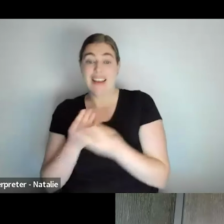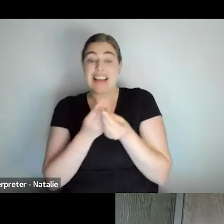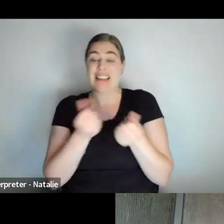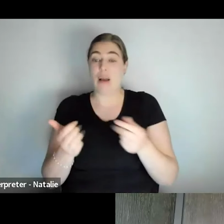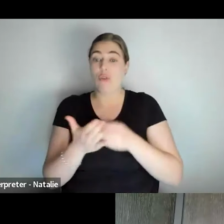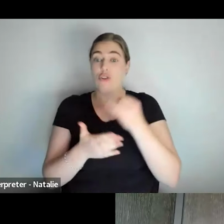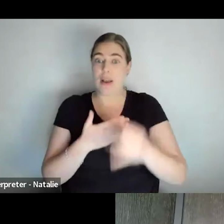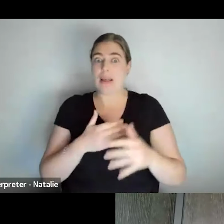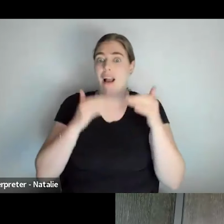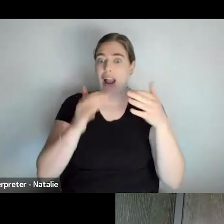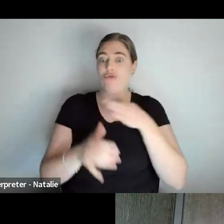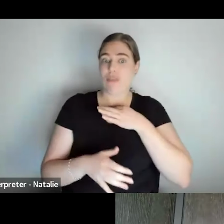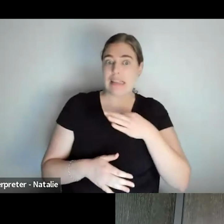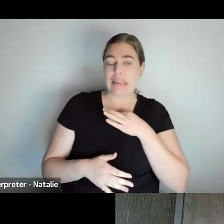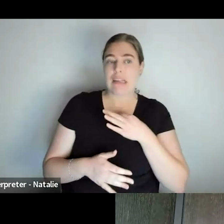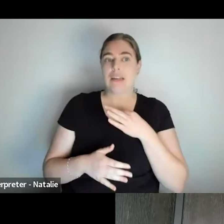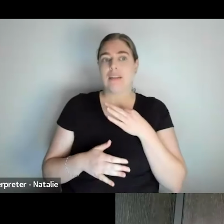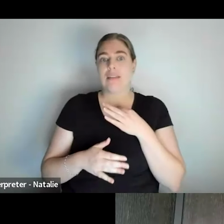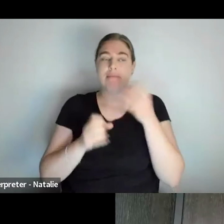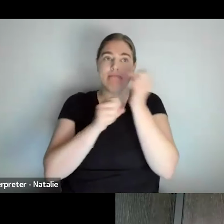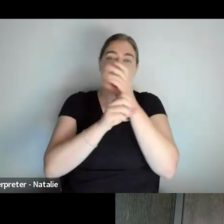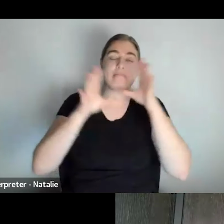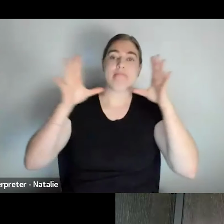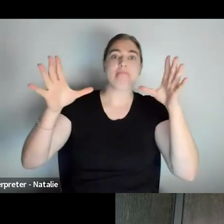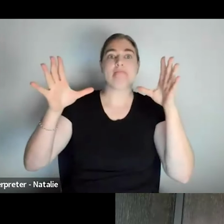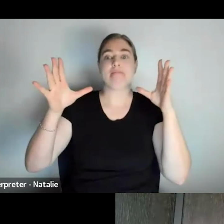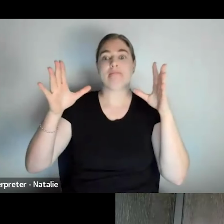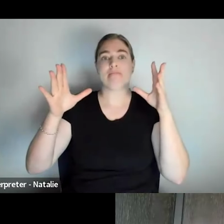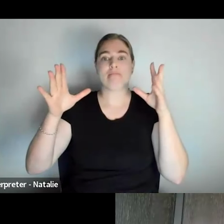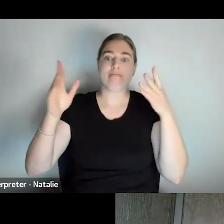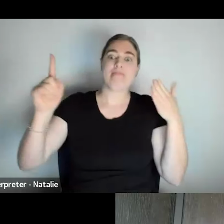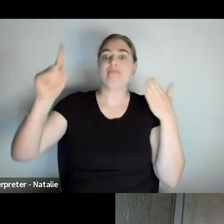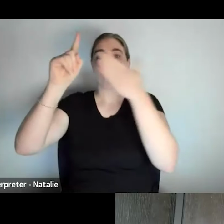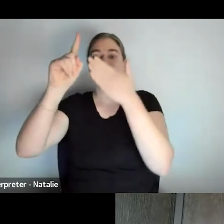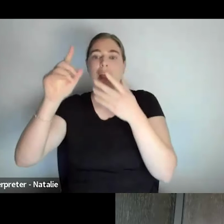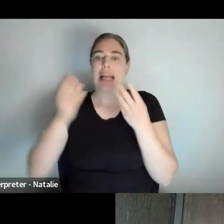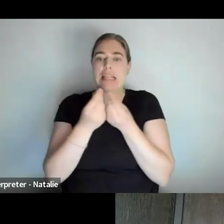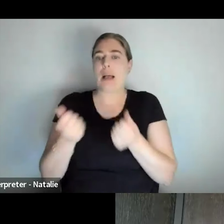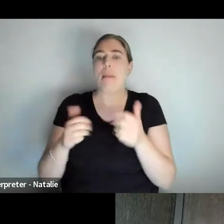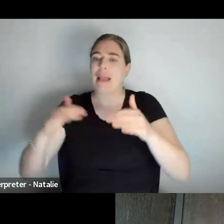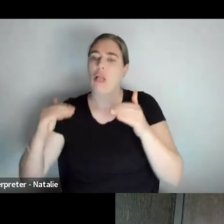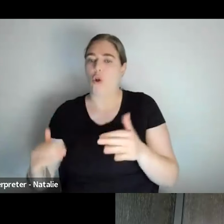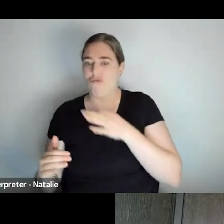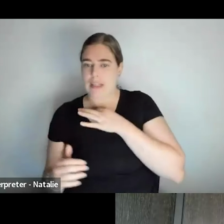more speculative and ambitious. And some might be smaller and less risky. Maybe risky on the terms